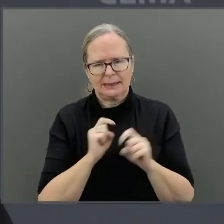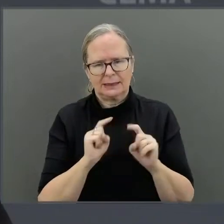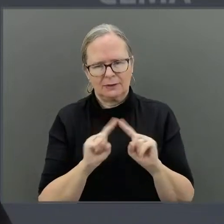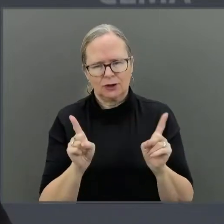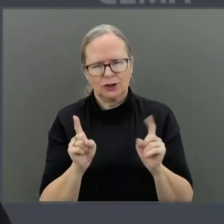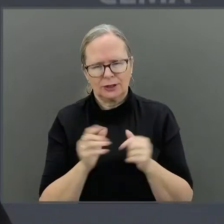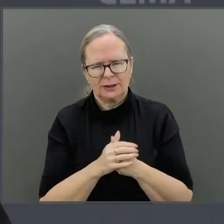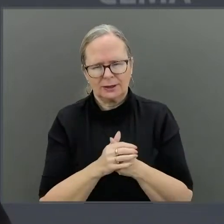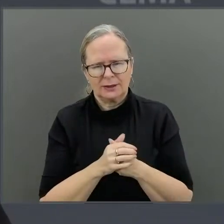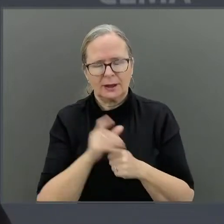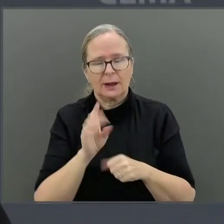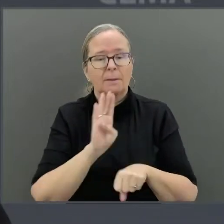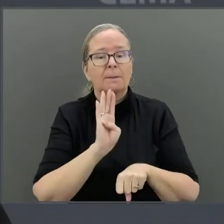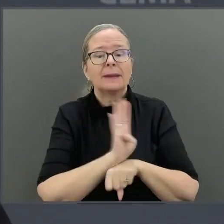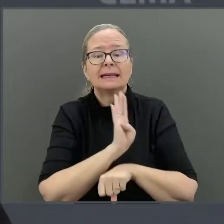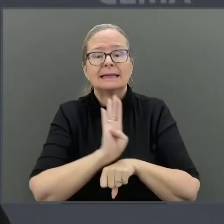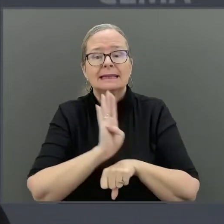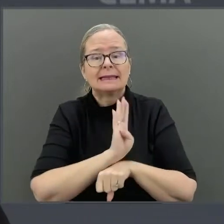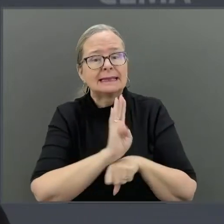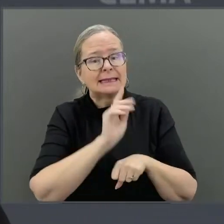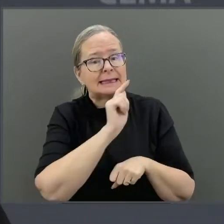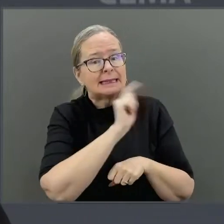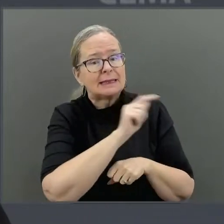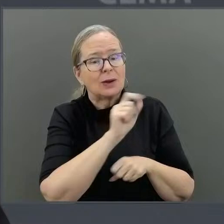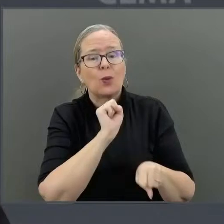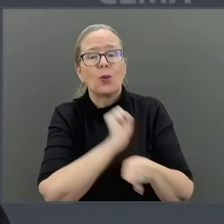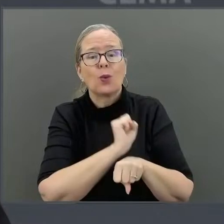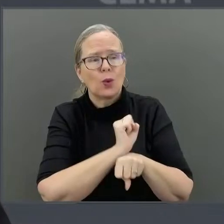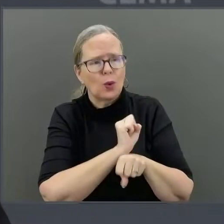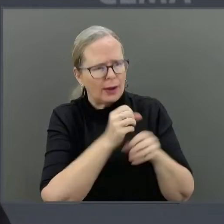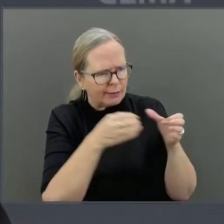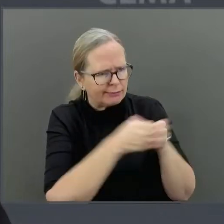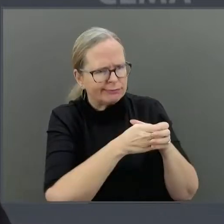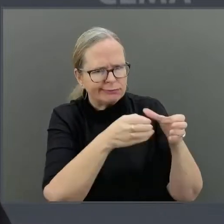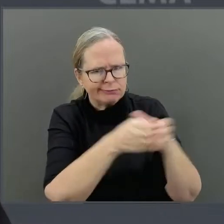heard some excellent stories from all over Calgary including the Alber Alberta Brewing